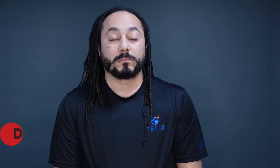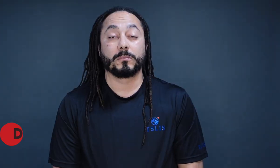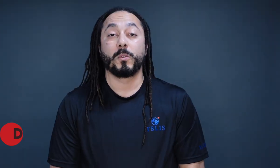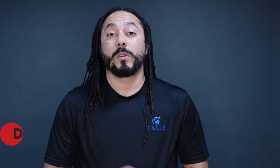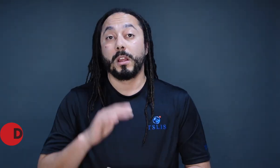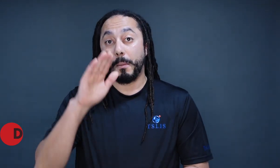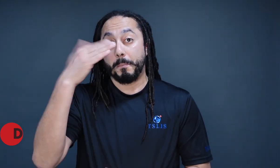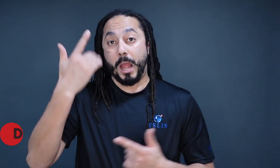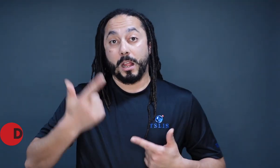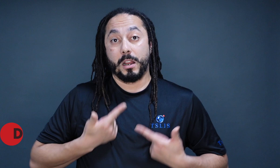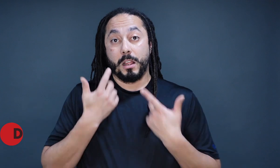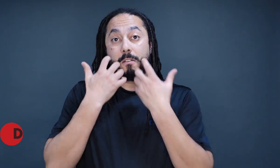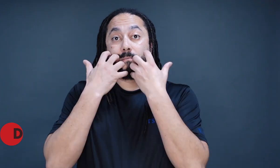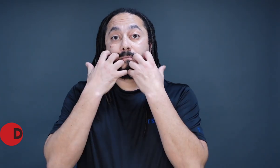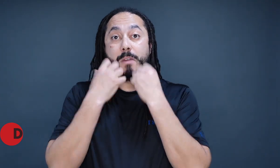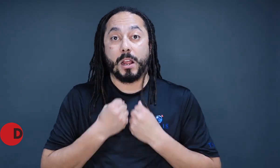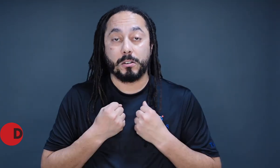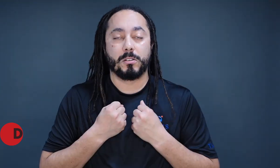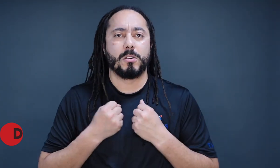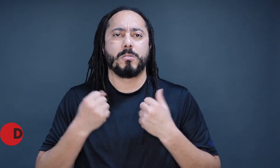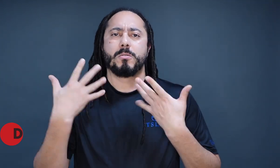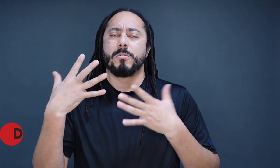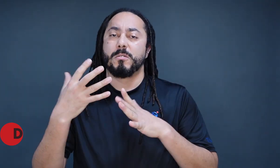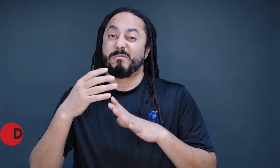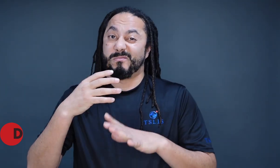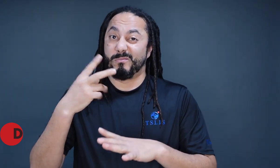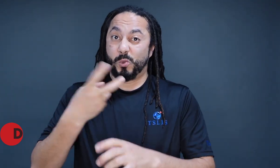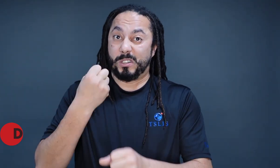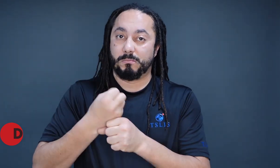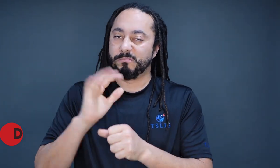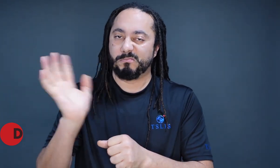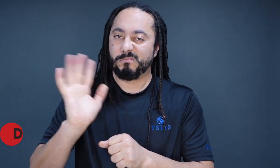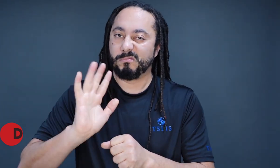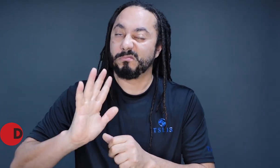Black Lives Matter isn’t just over the past 2 years. It started many years